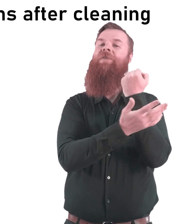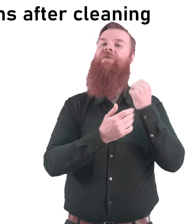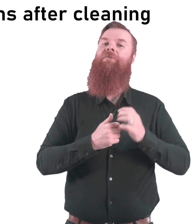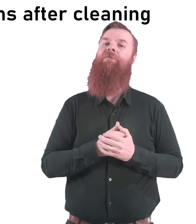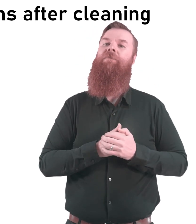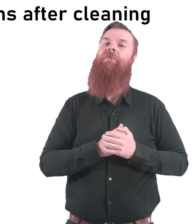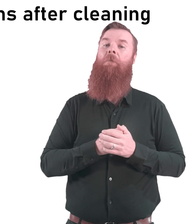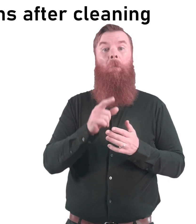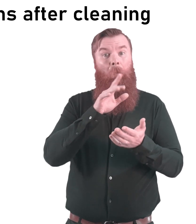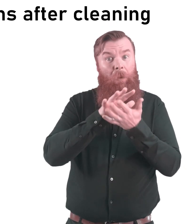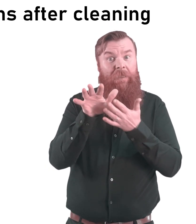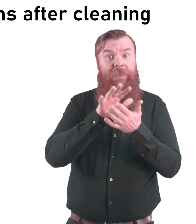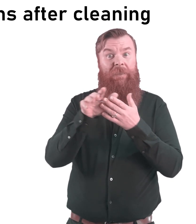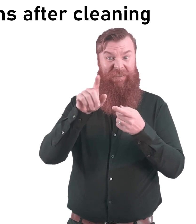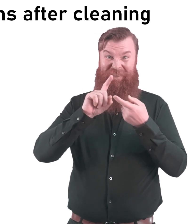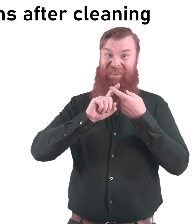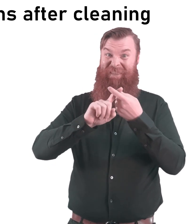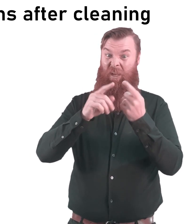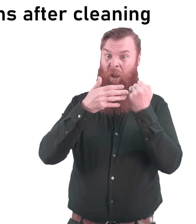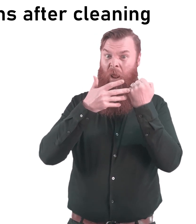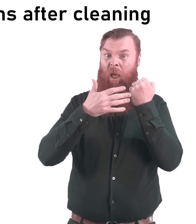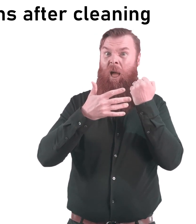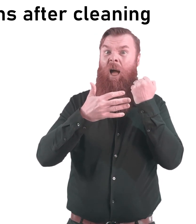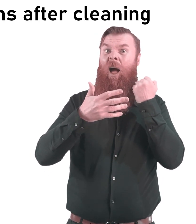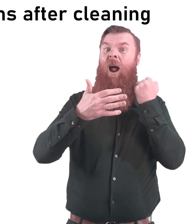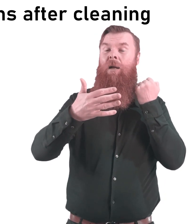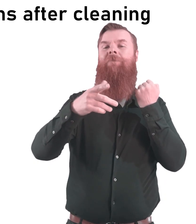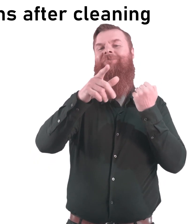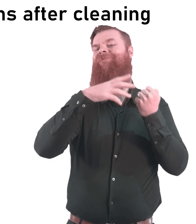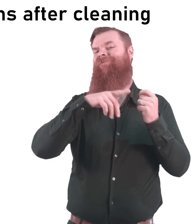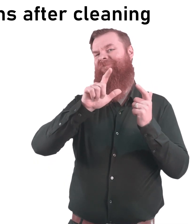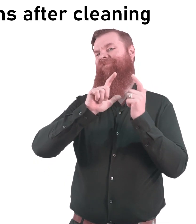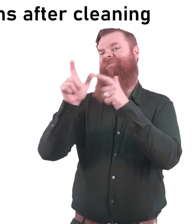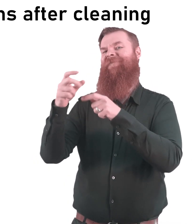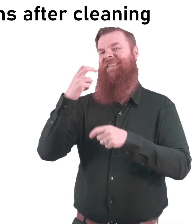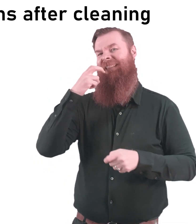If your gums continue to bleed after this time, it is best to see your dentist.